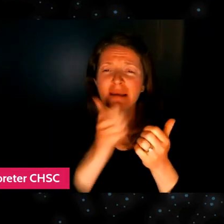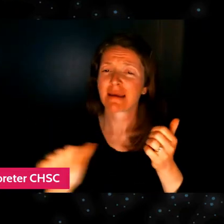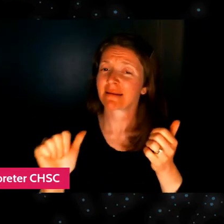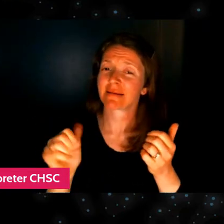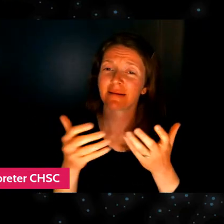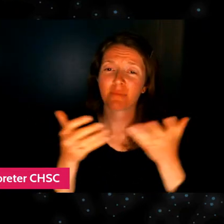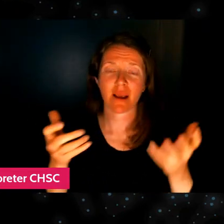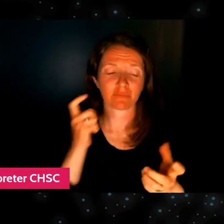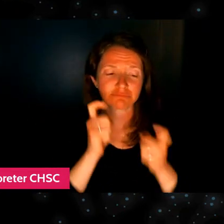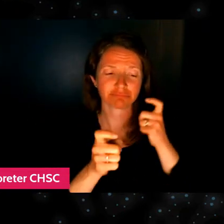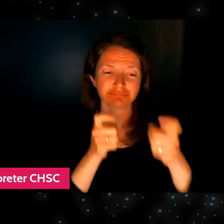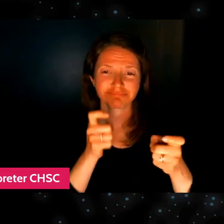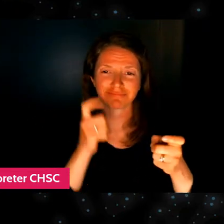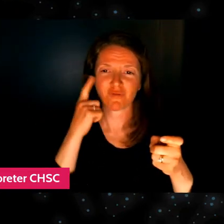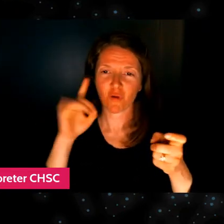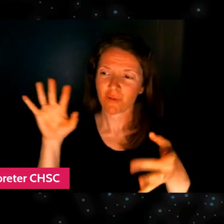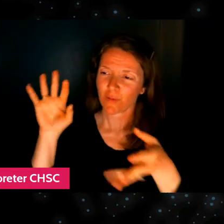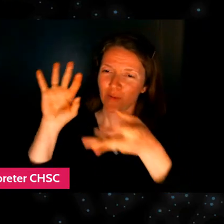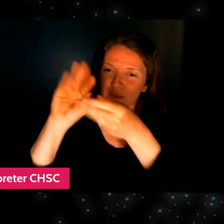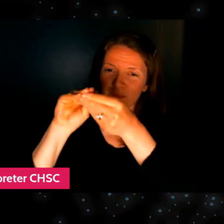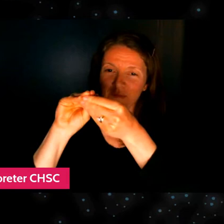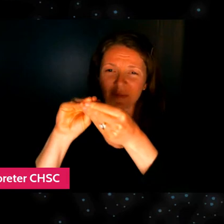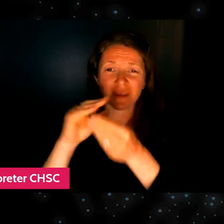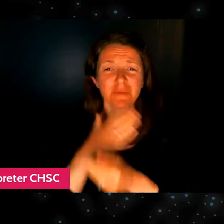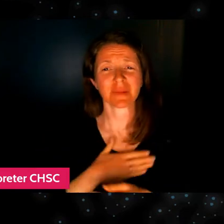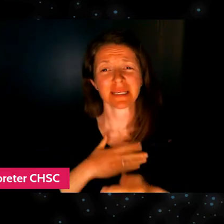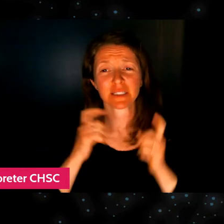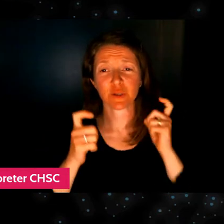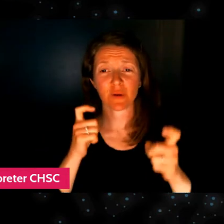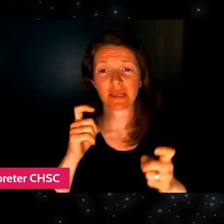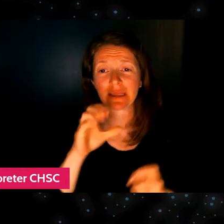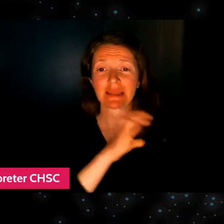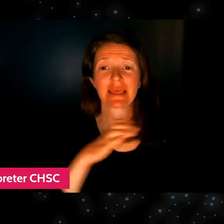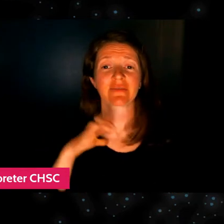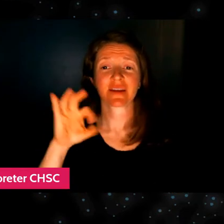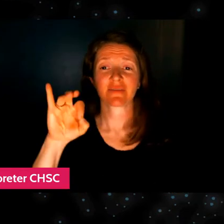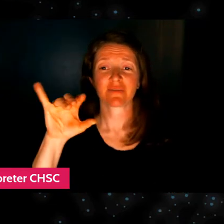To donate, please visit clevelandfilm.org/donate.